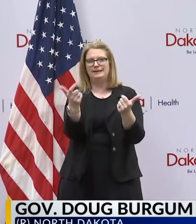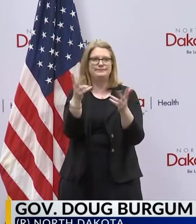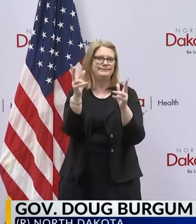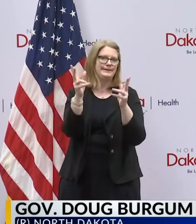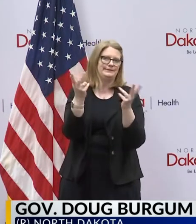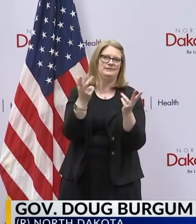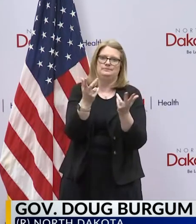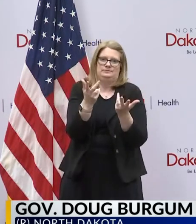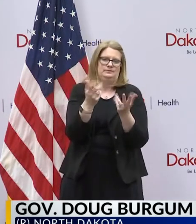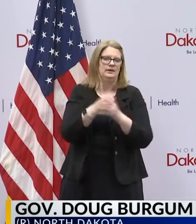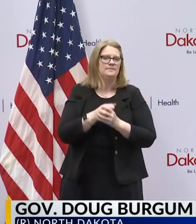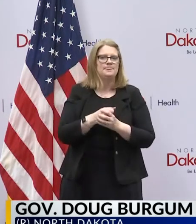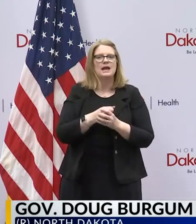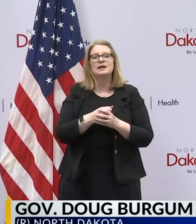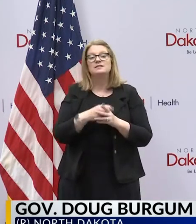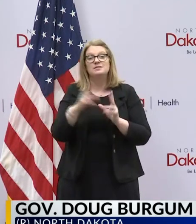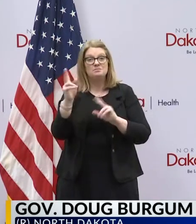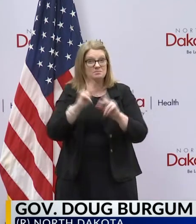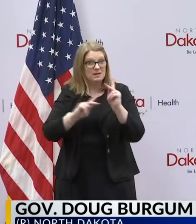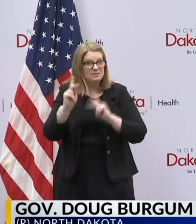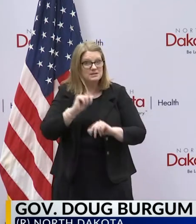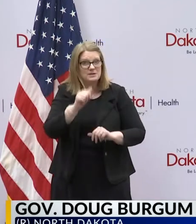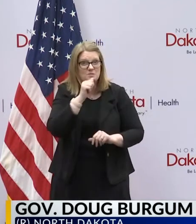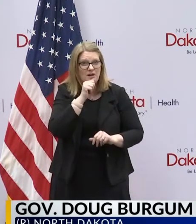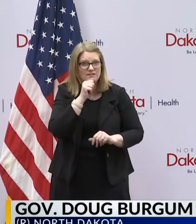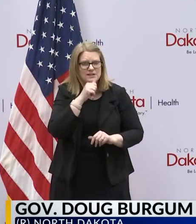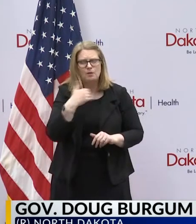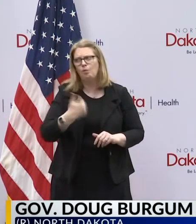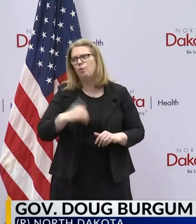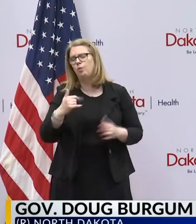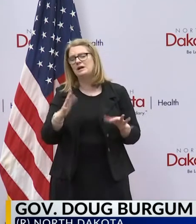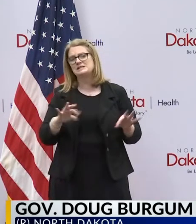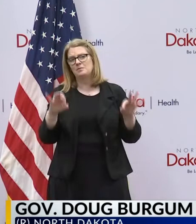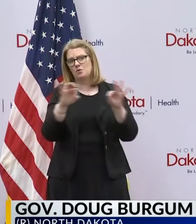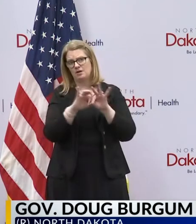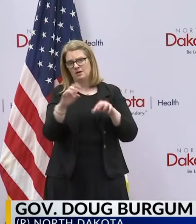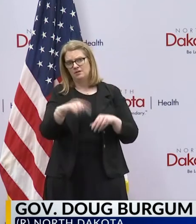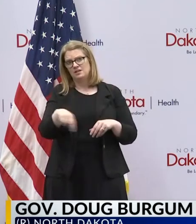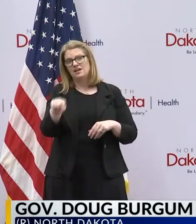VOLUNTARY AND THE DATA IS ALWAYS IN YOUR CONTROL AND SO AGAIN, CITIZEN PRIVACY IS OF UTMOST